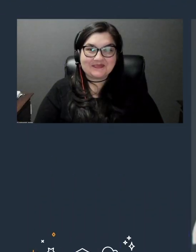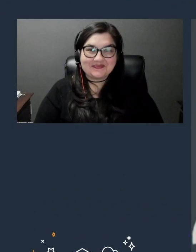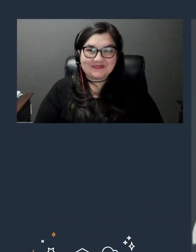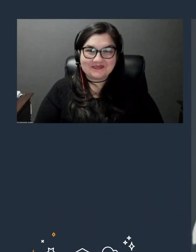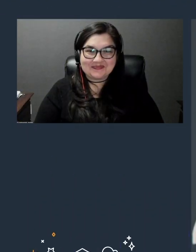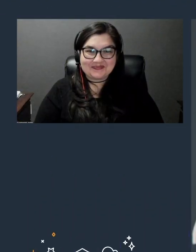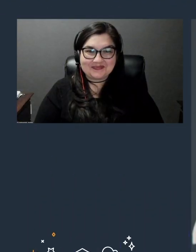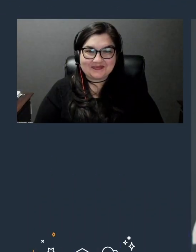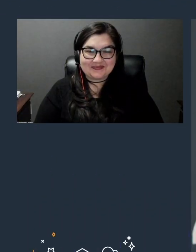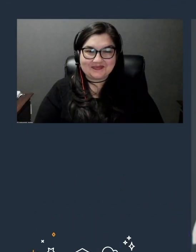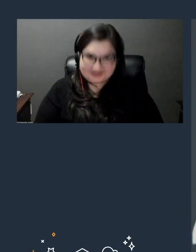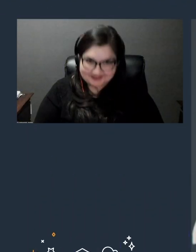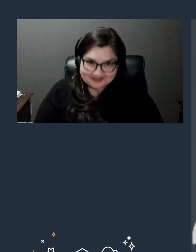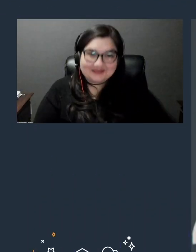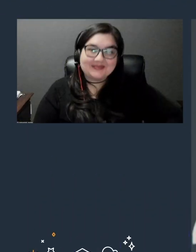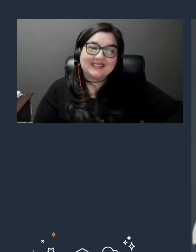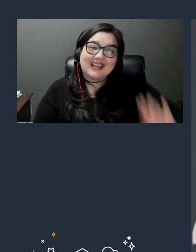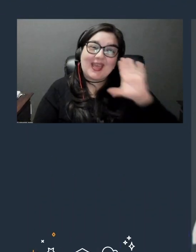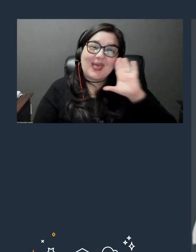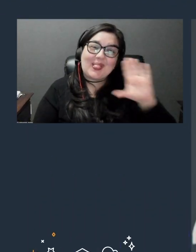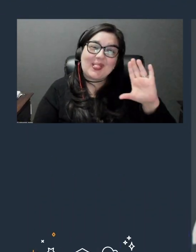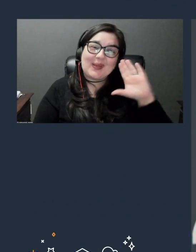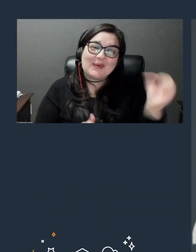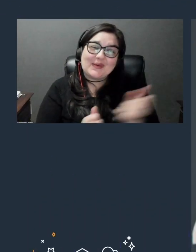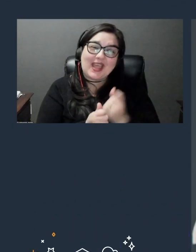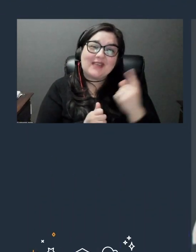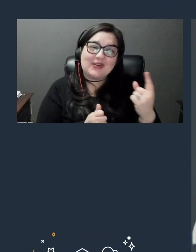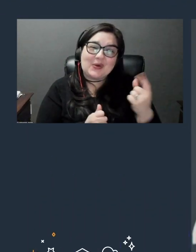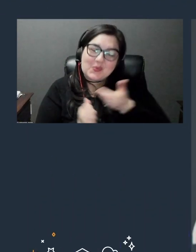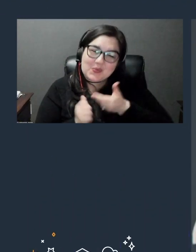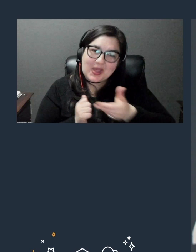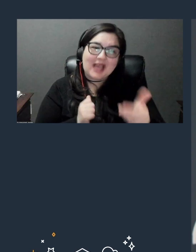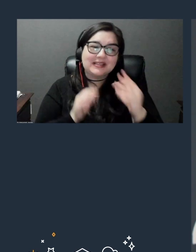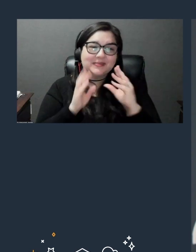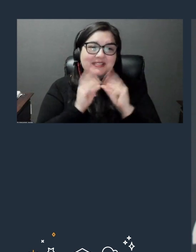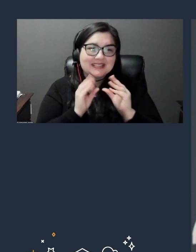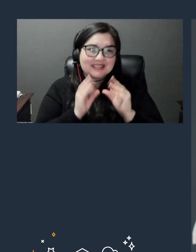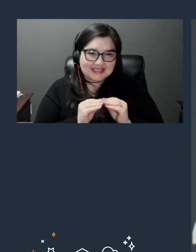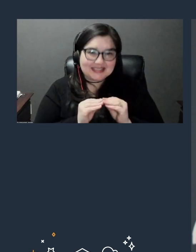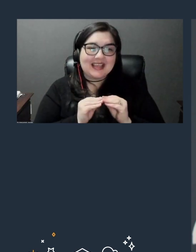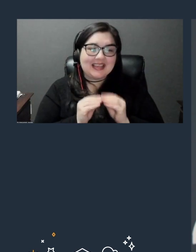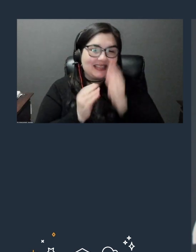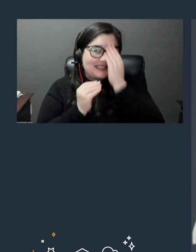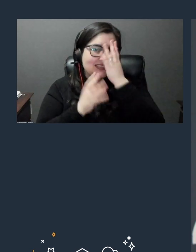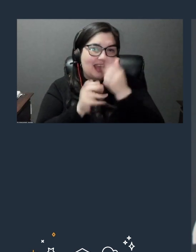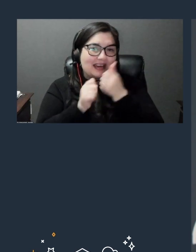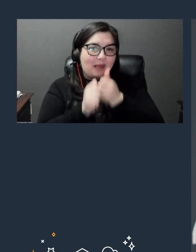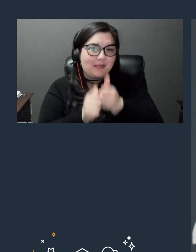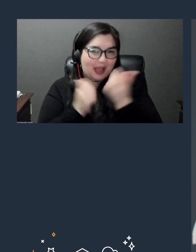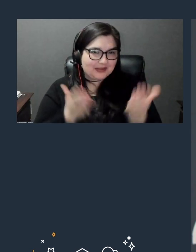Hi, everyone. Welcome to the session on Data Production and Compliance on Amazon S3. My name is Nitish Pandey.